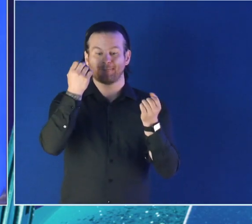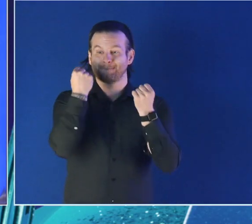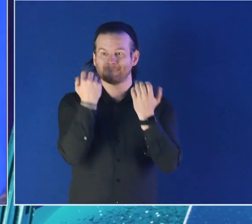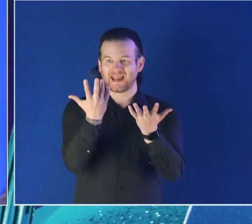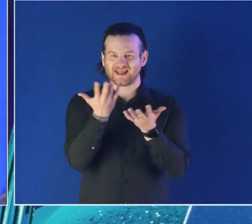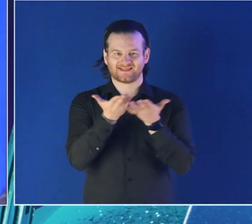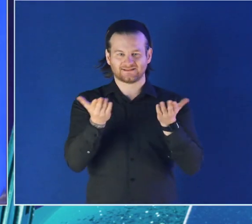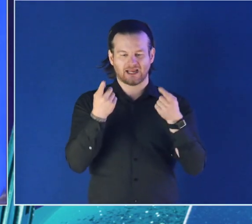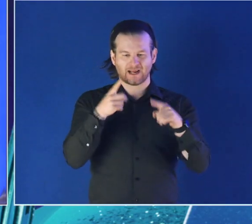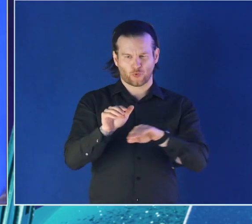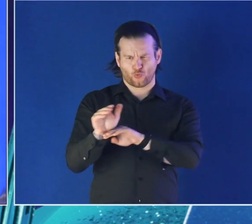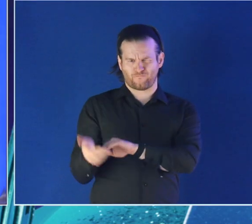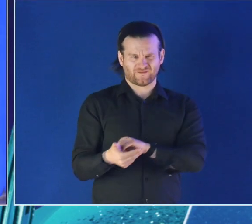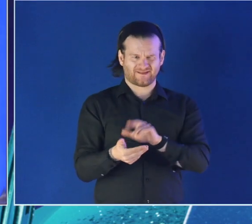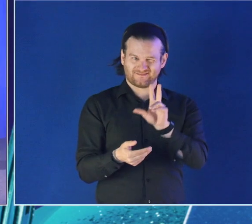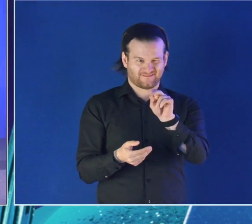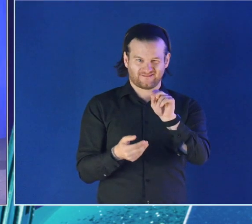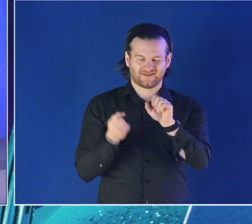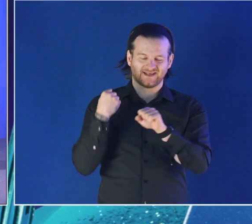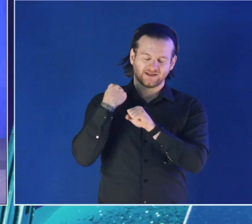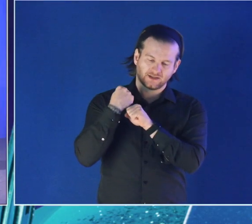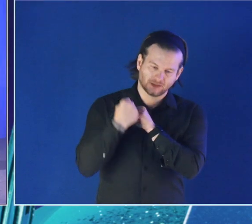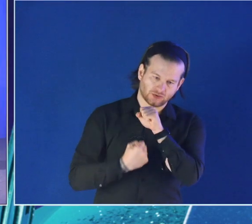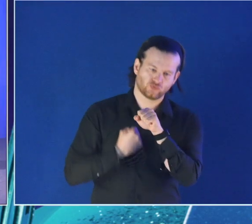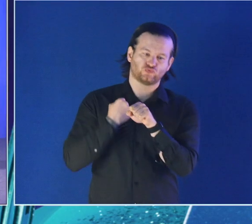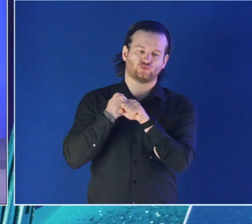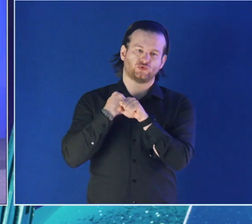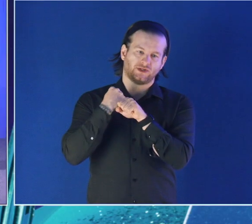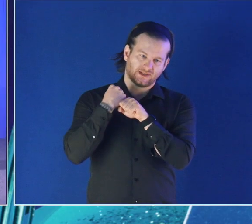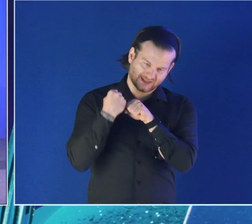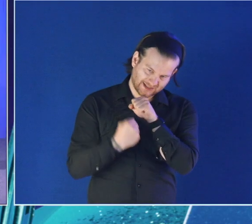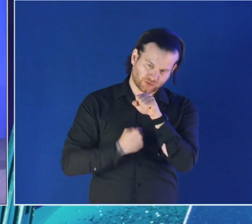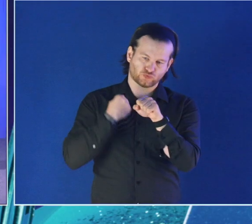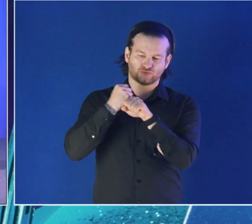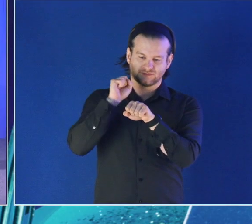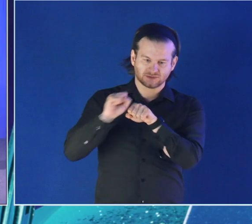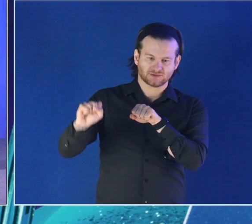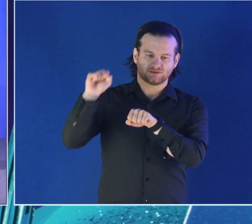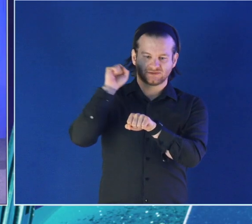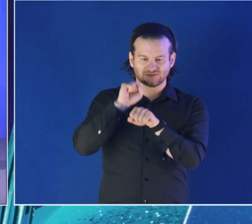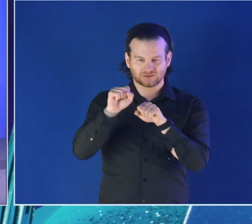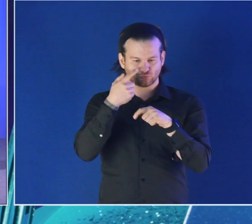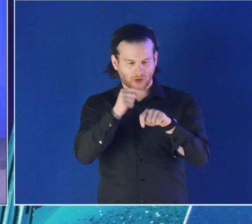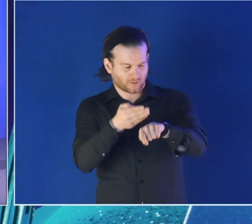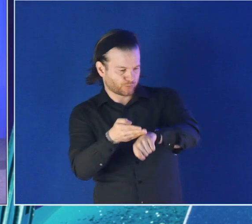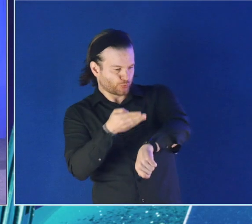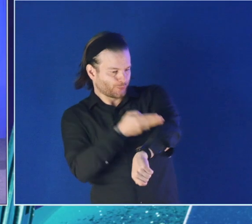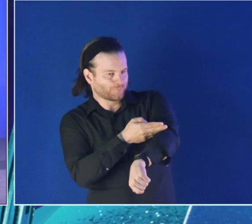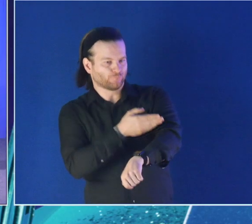and staying committed to what the user experience is. And I think there's more to share today.